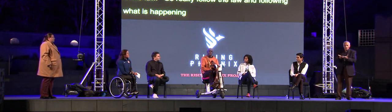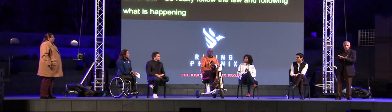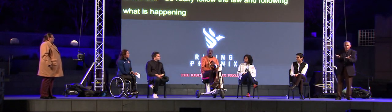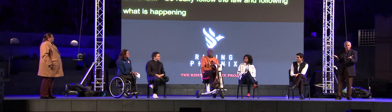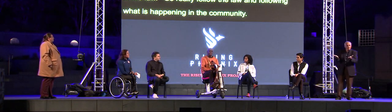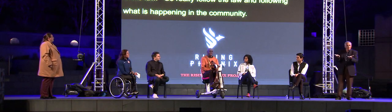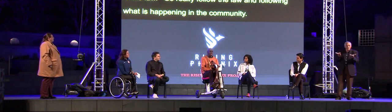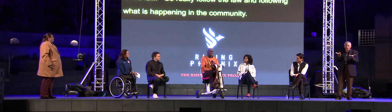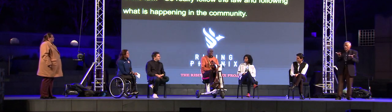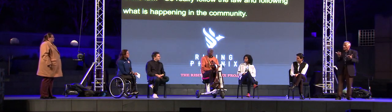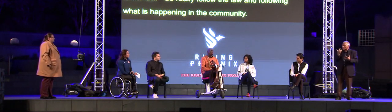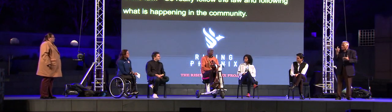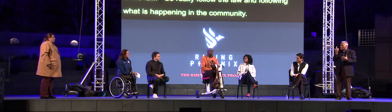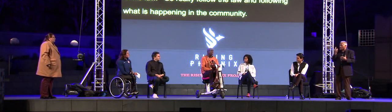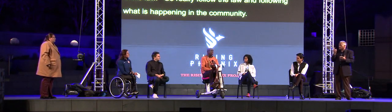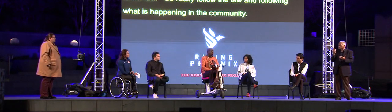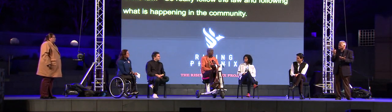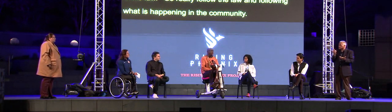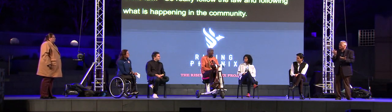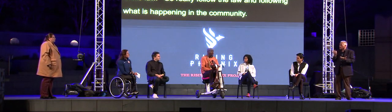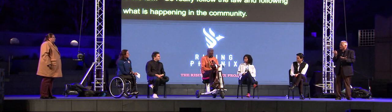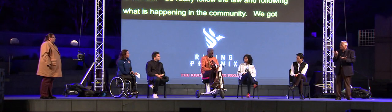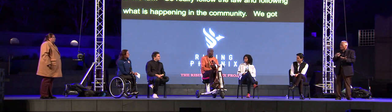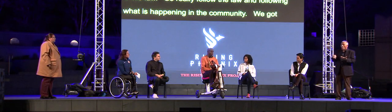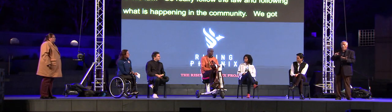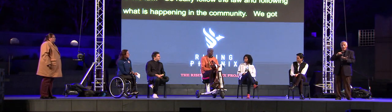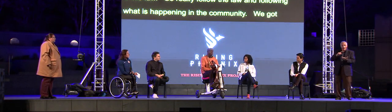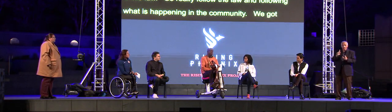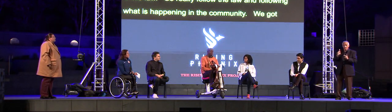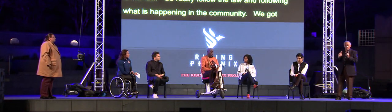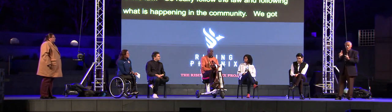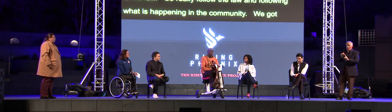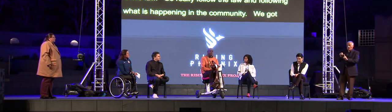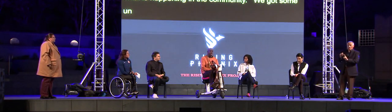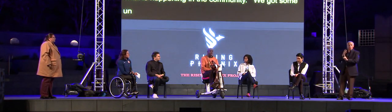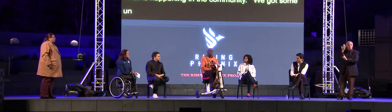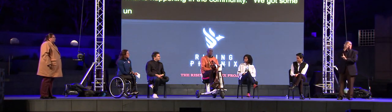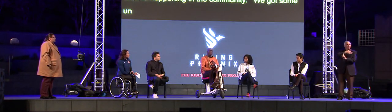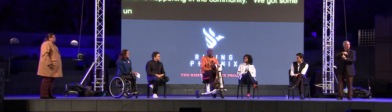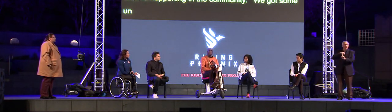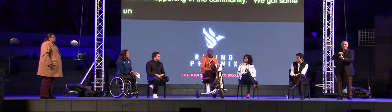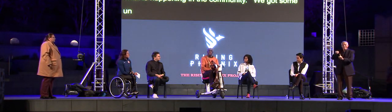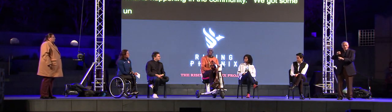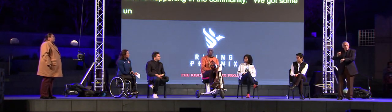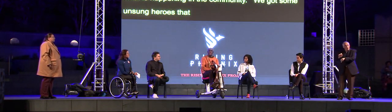because we got some unsung heroes that are working 24/7